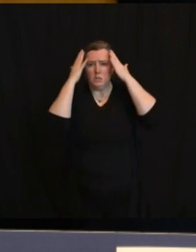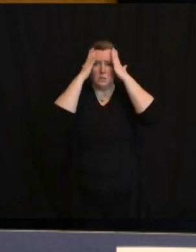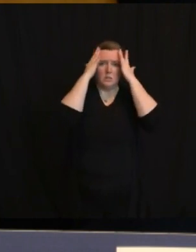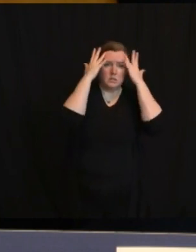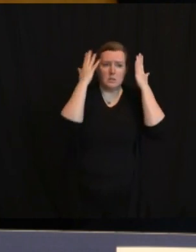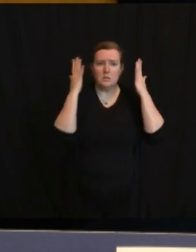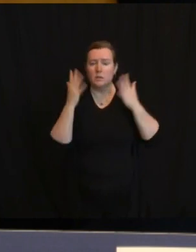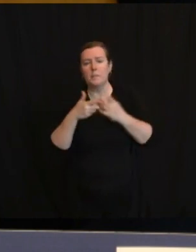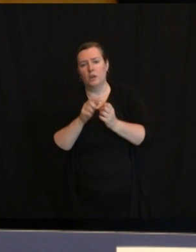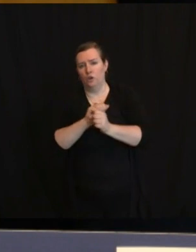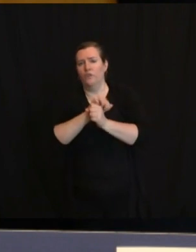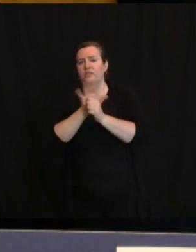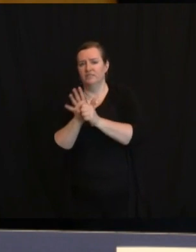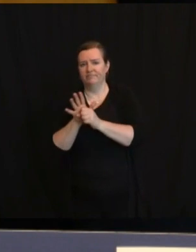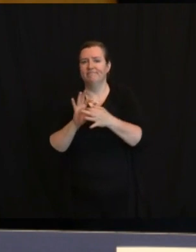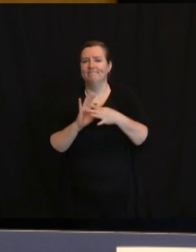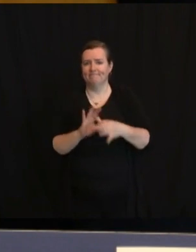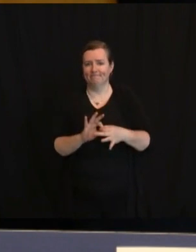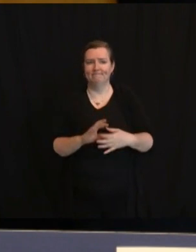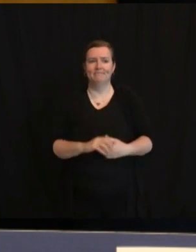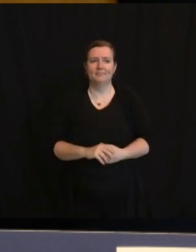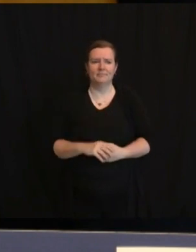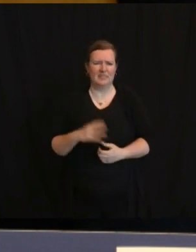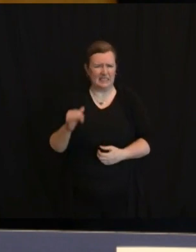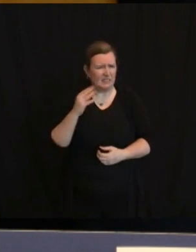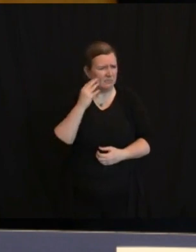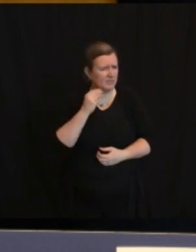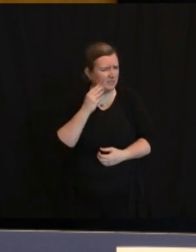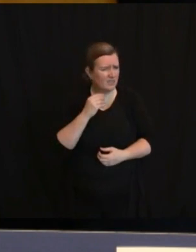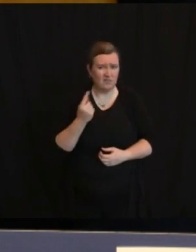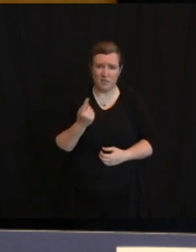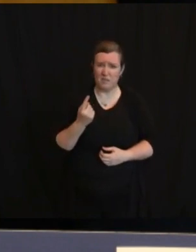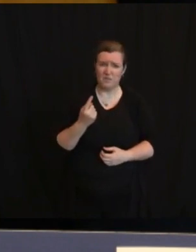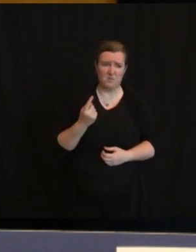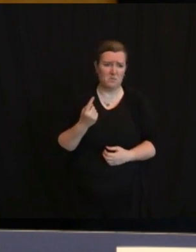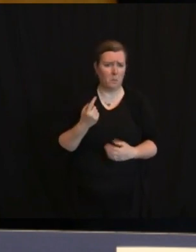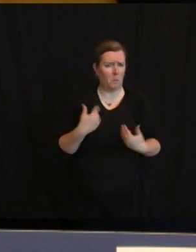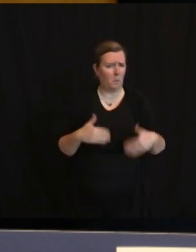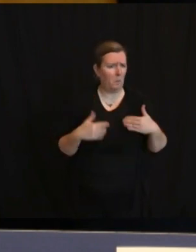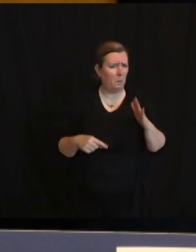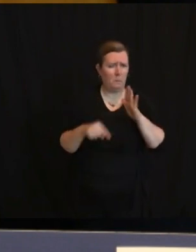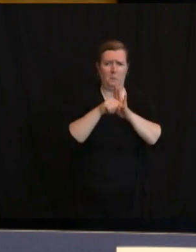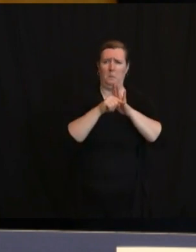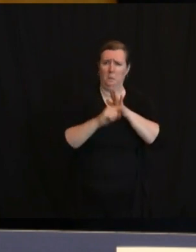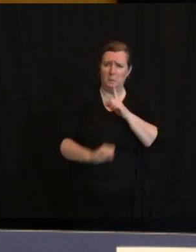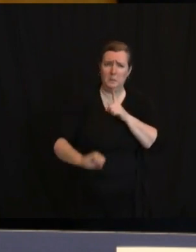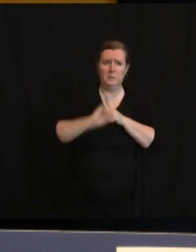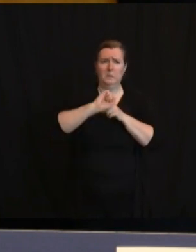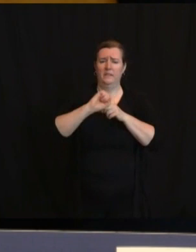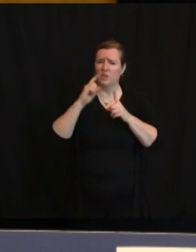FOUND 56% OF AMERICAN ADULTS REPORT THAT WORRY OR STRESS RELATED TO THE CORONAVIRUS